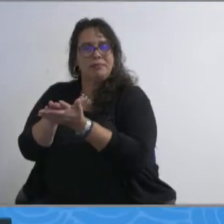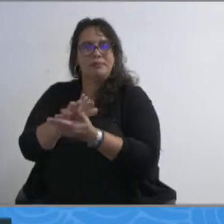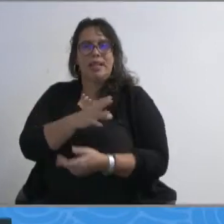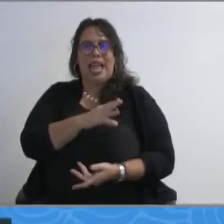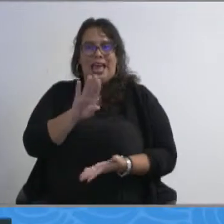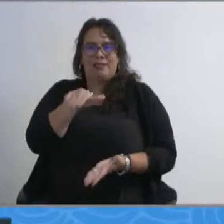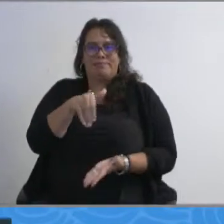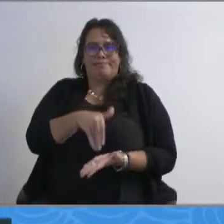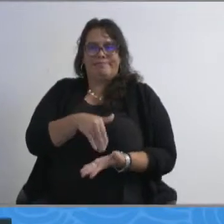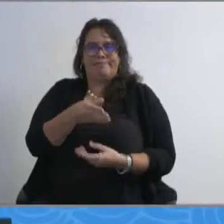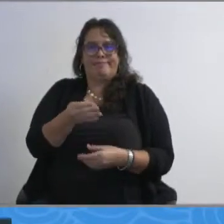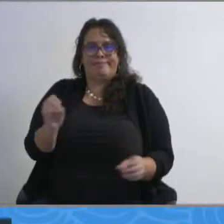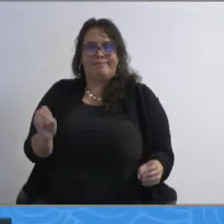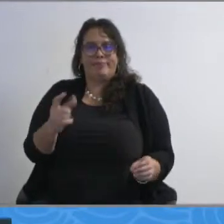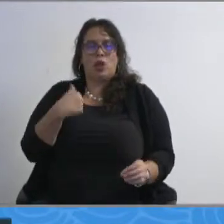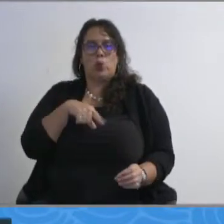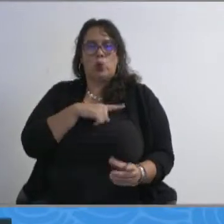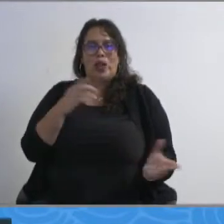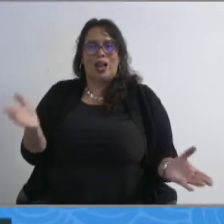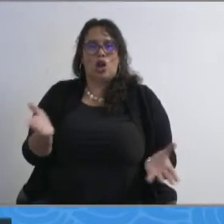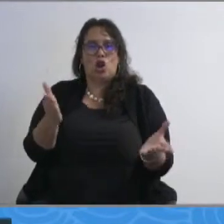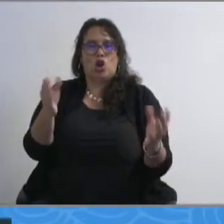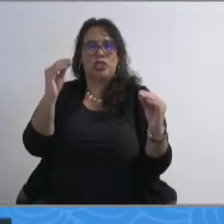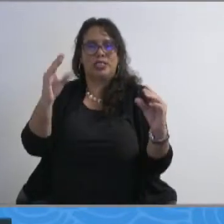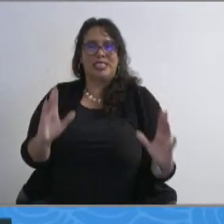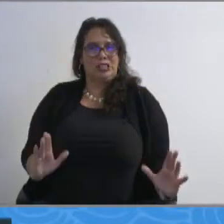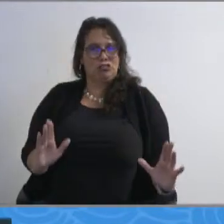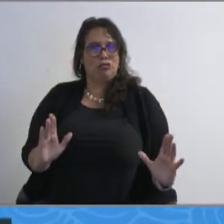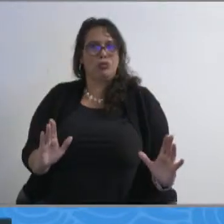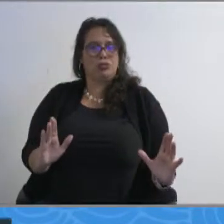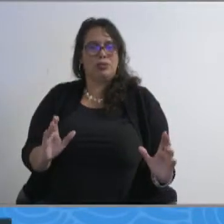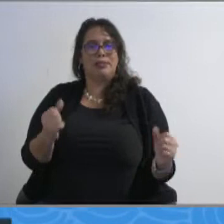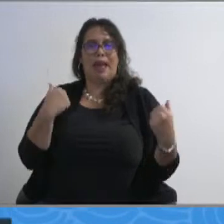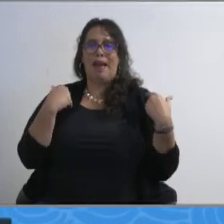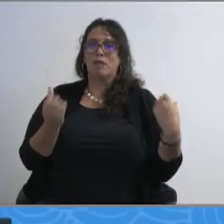we are encouraging teachers to have multiple credentials.